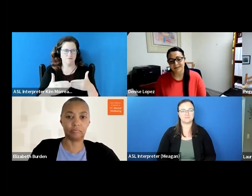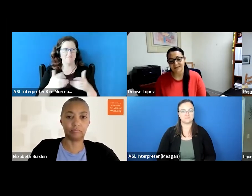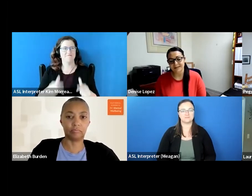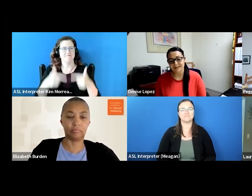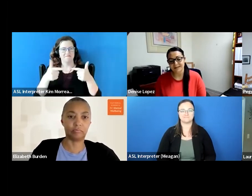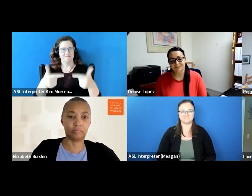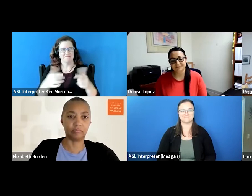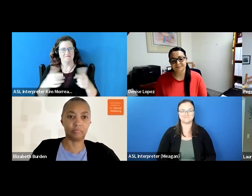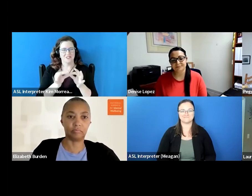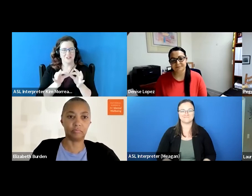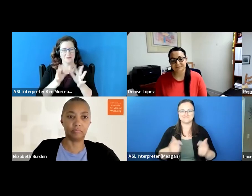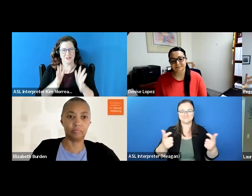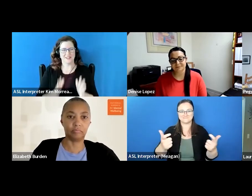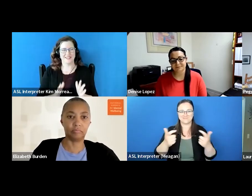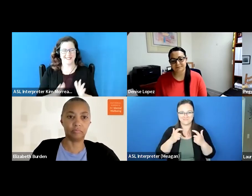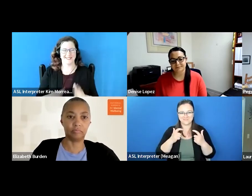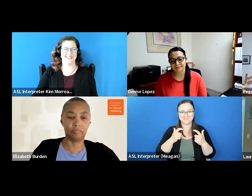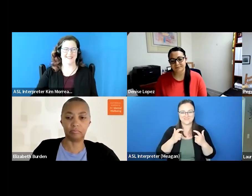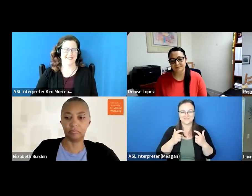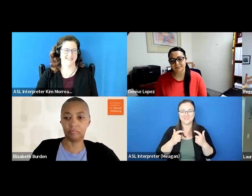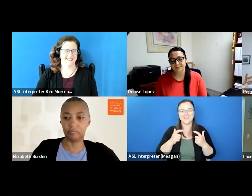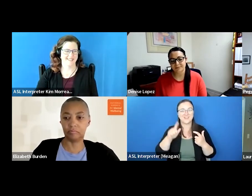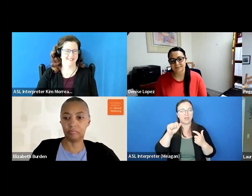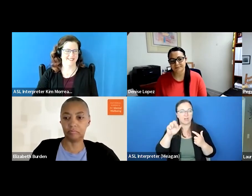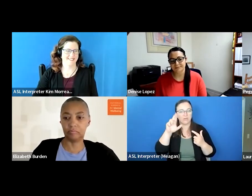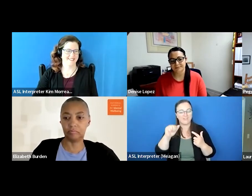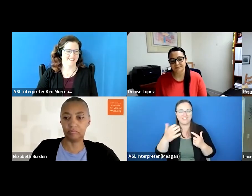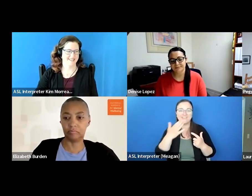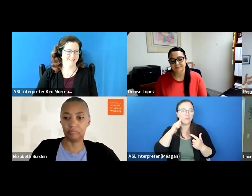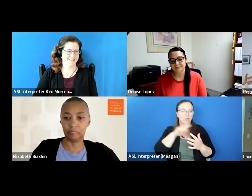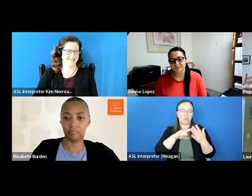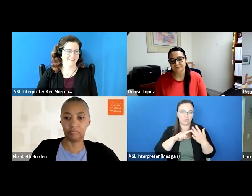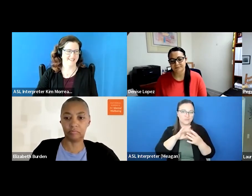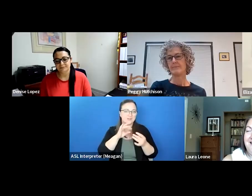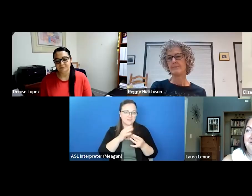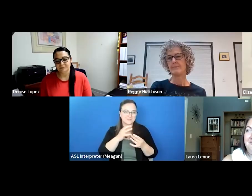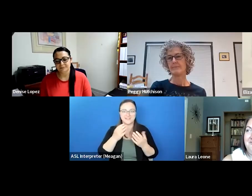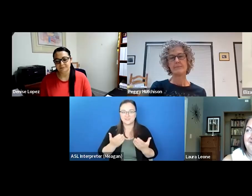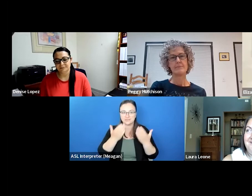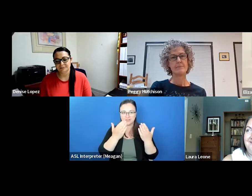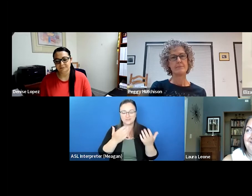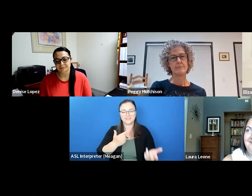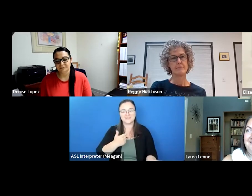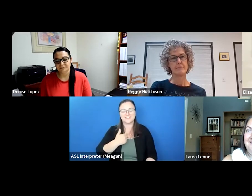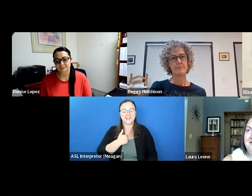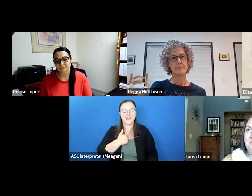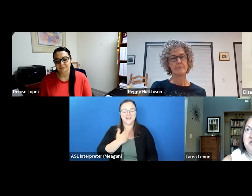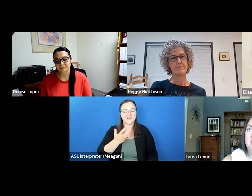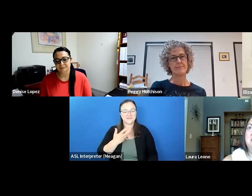Yeah, thanks for all of those comments and suggestions. And you know, I was kind of chuckling a little bit,